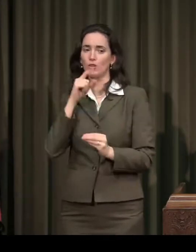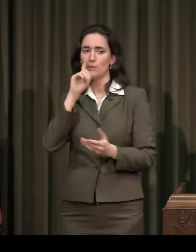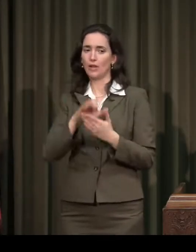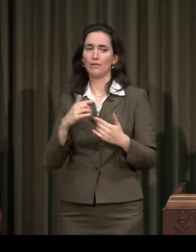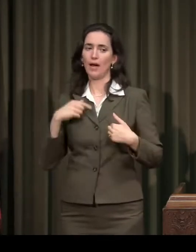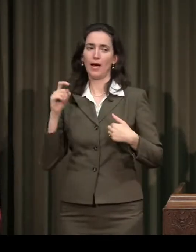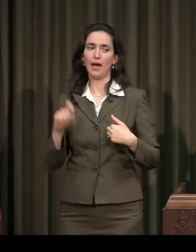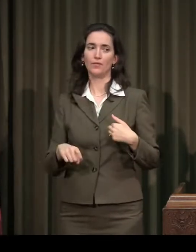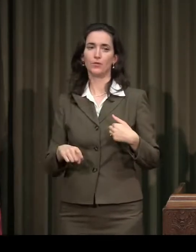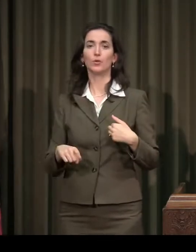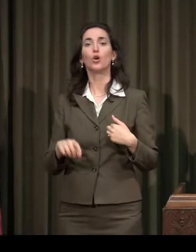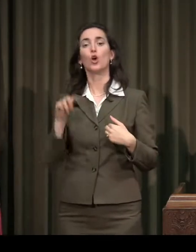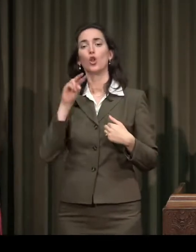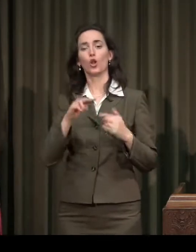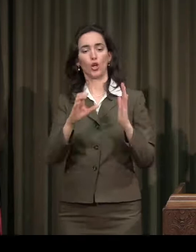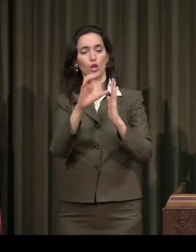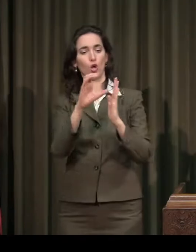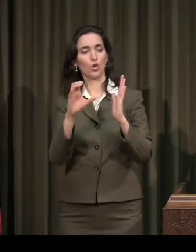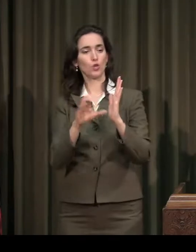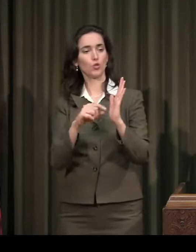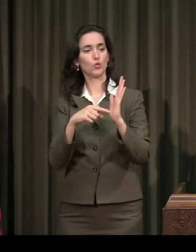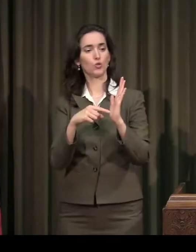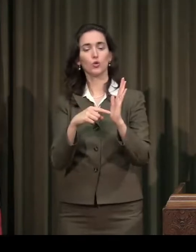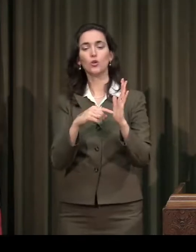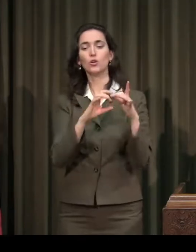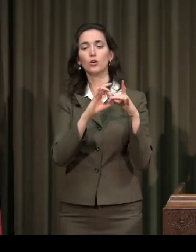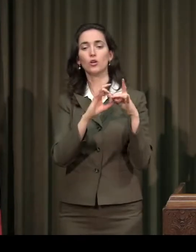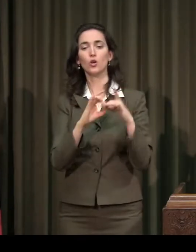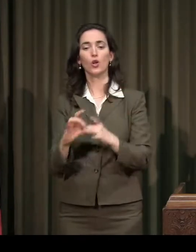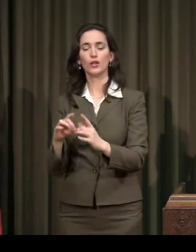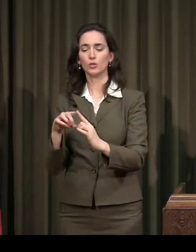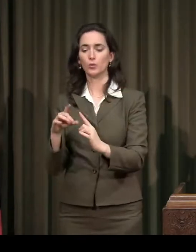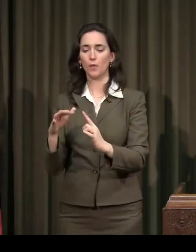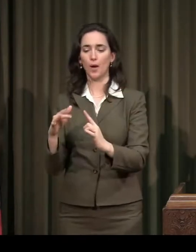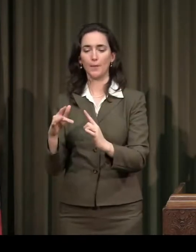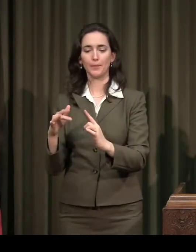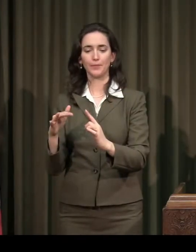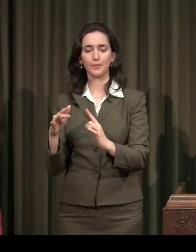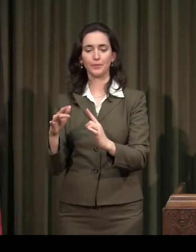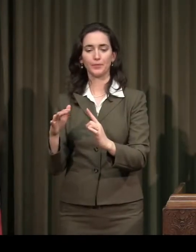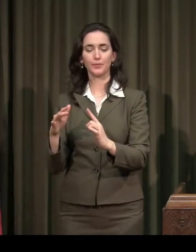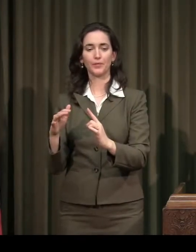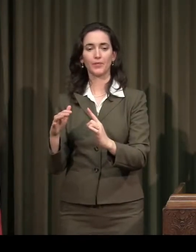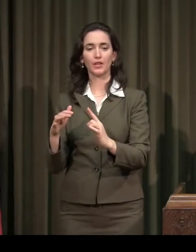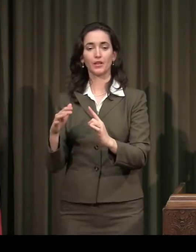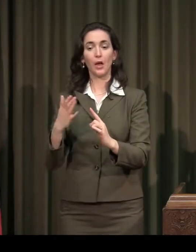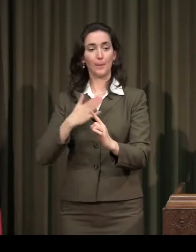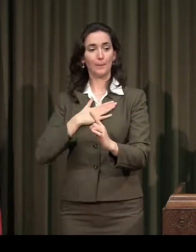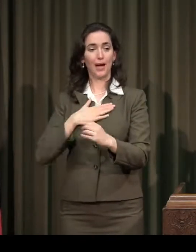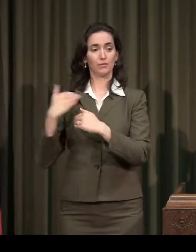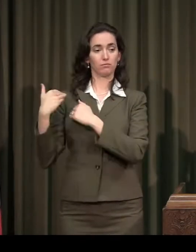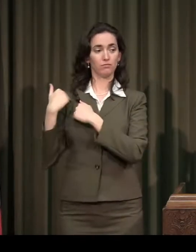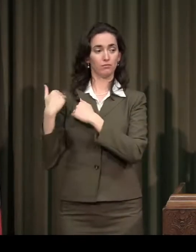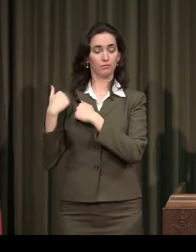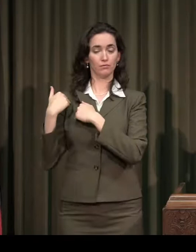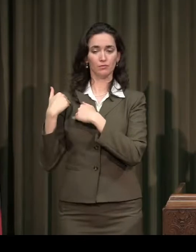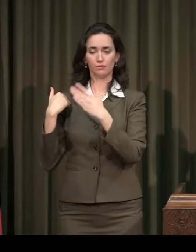the constitution it relates to what's the obligation that I have once jlcb